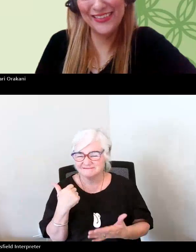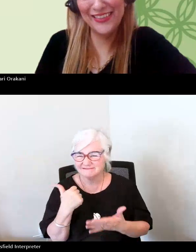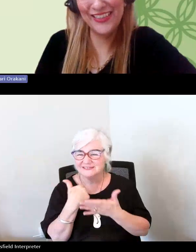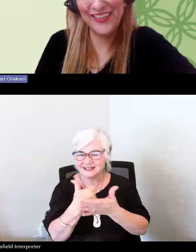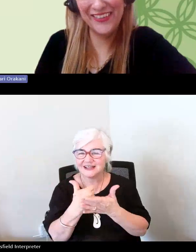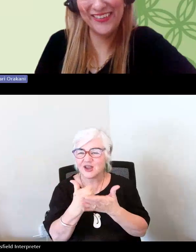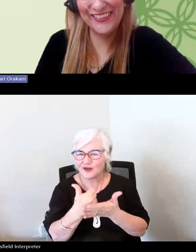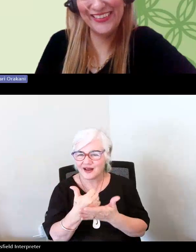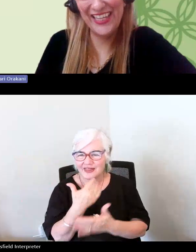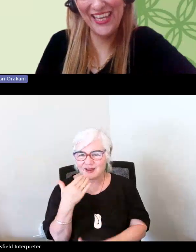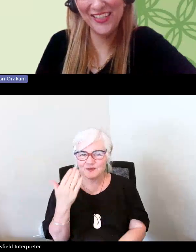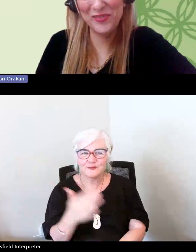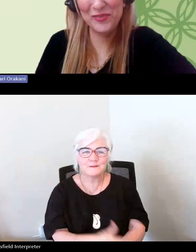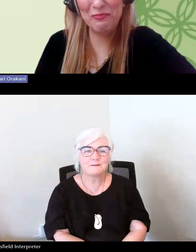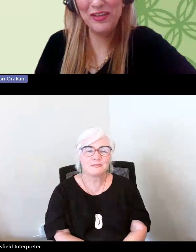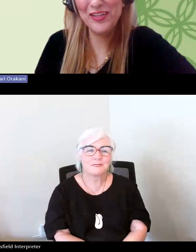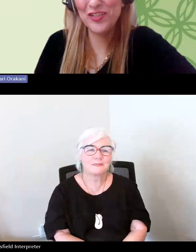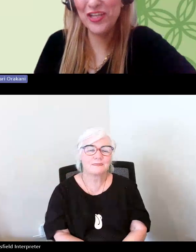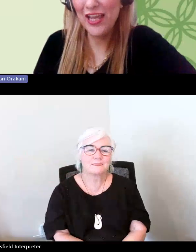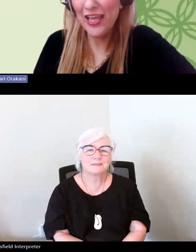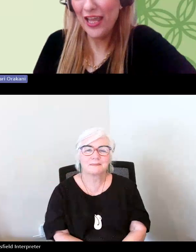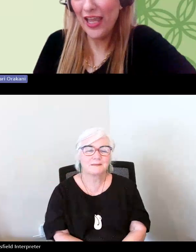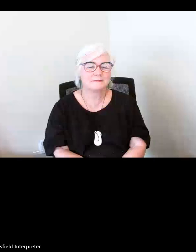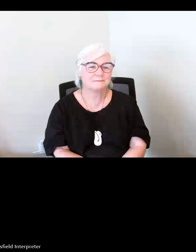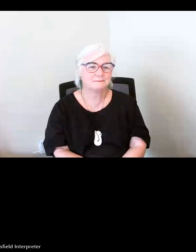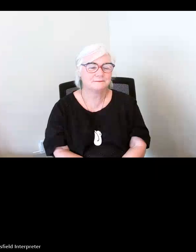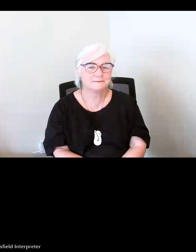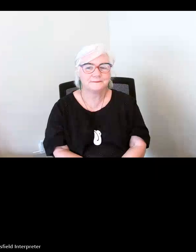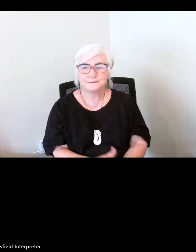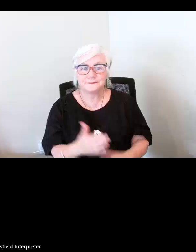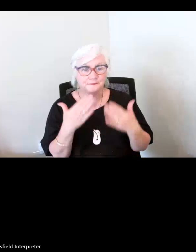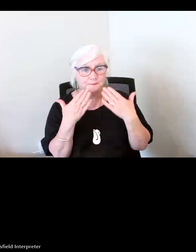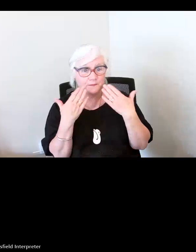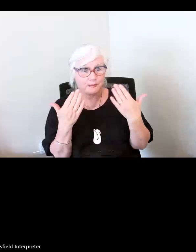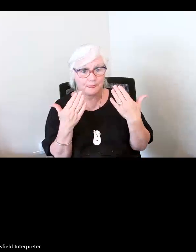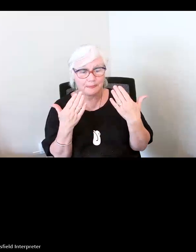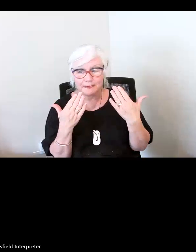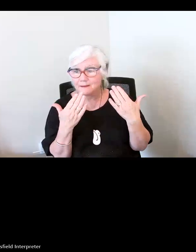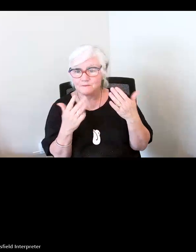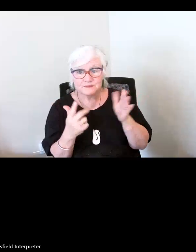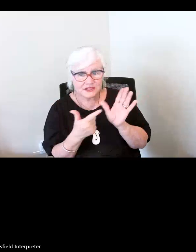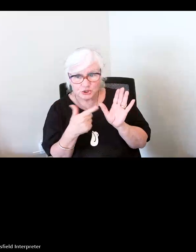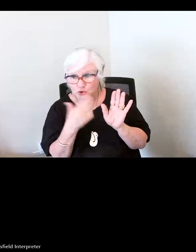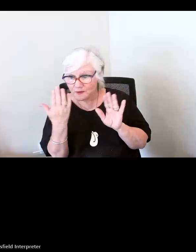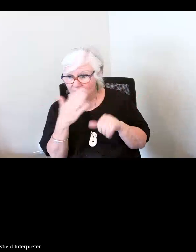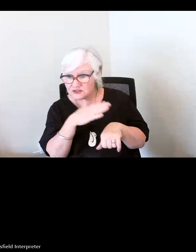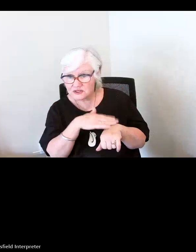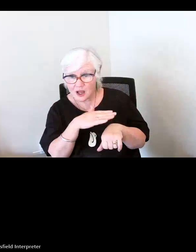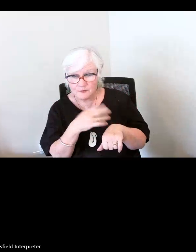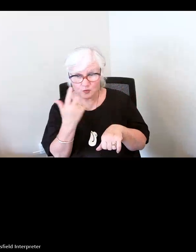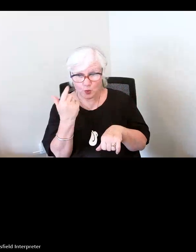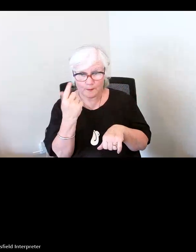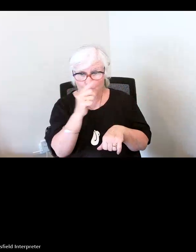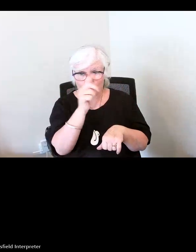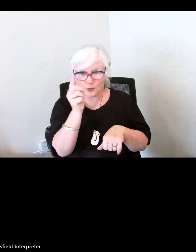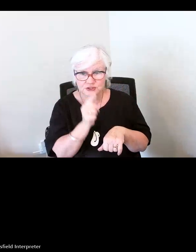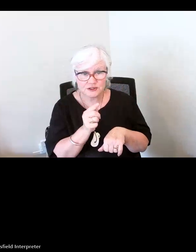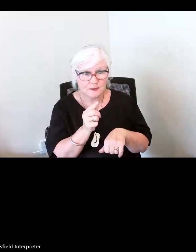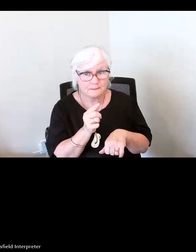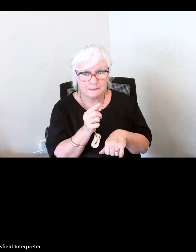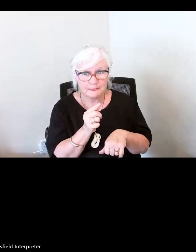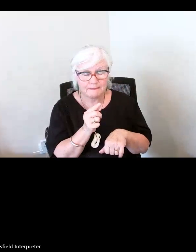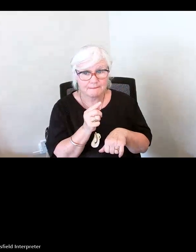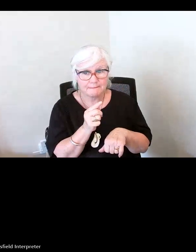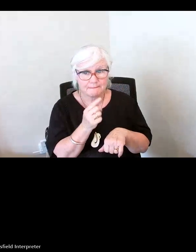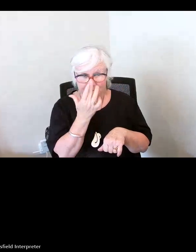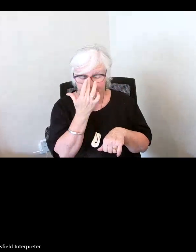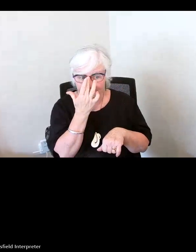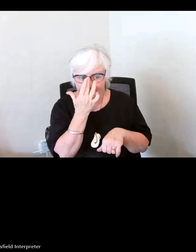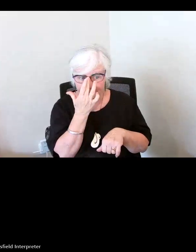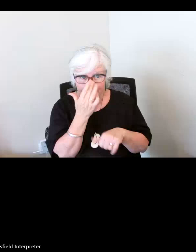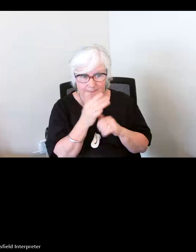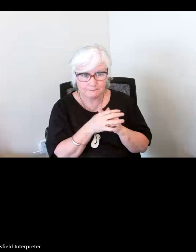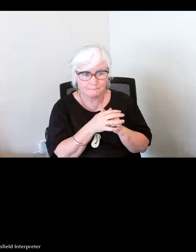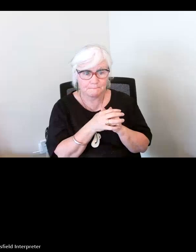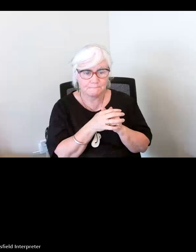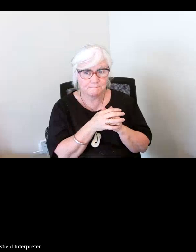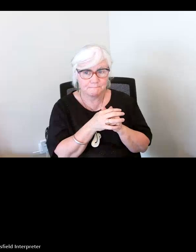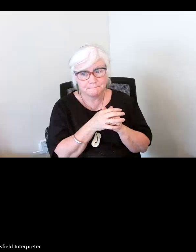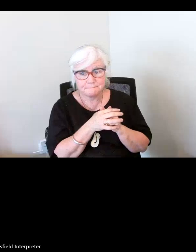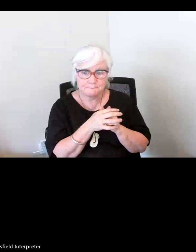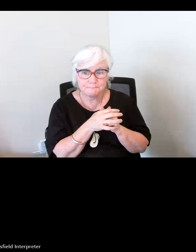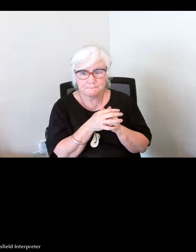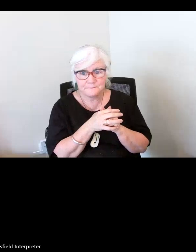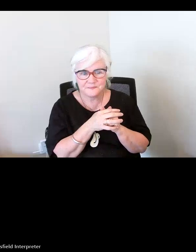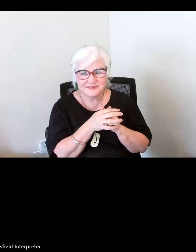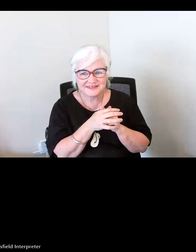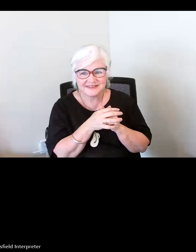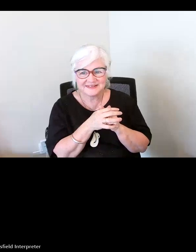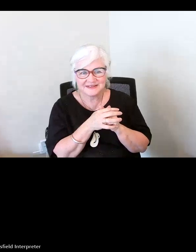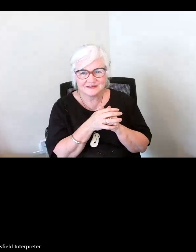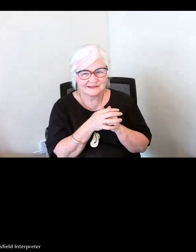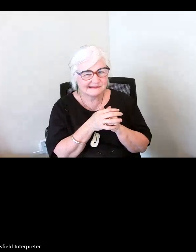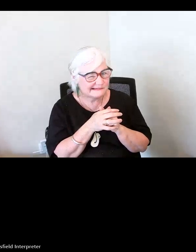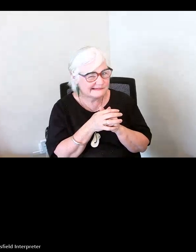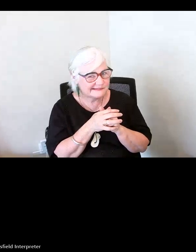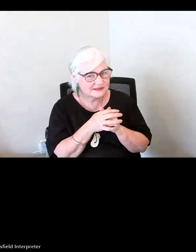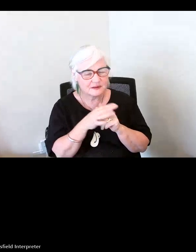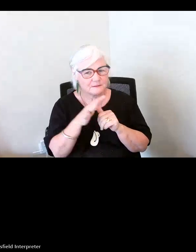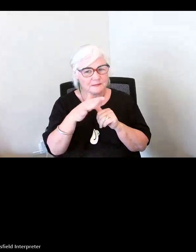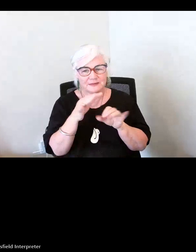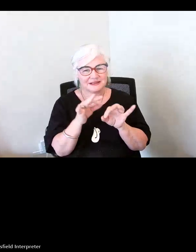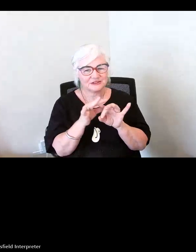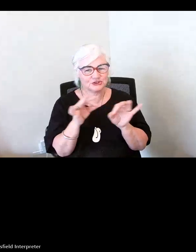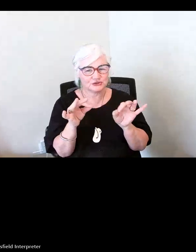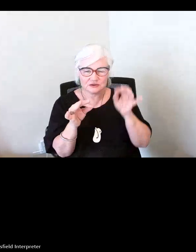Yeah, thank you so much. And Angela, do we have time to for me to read another question? Um, not quite, but um,